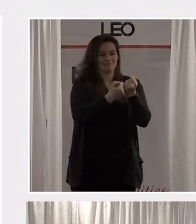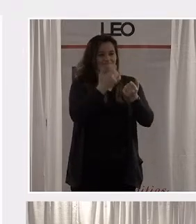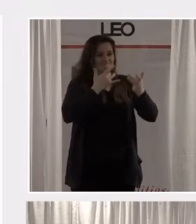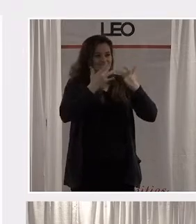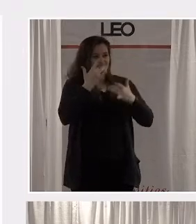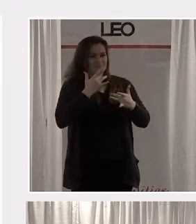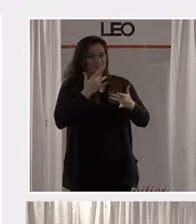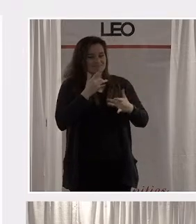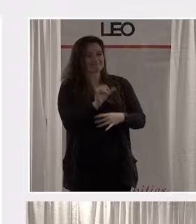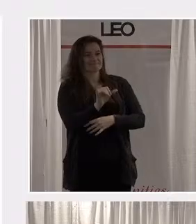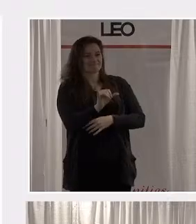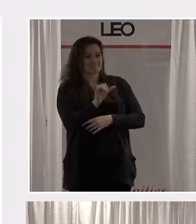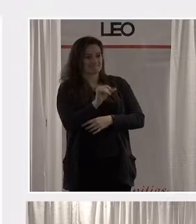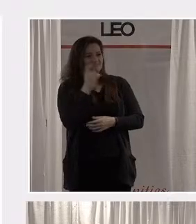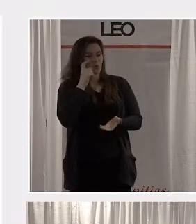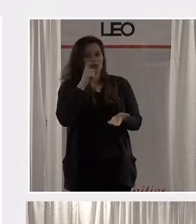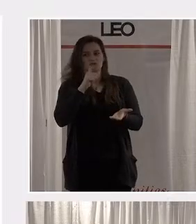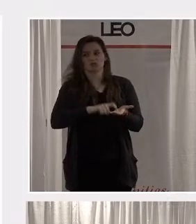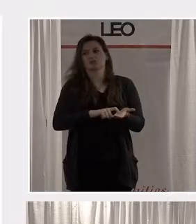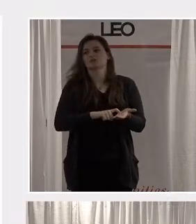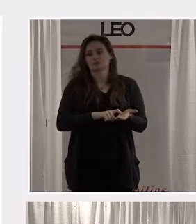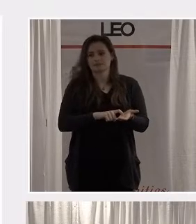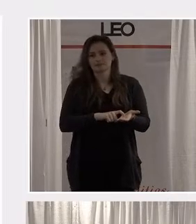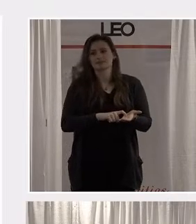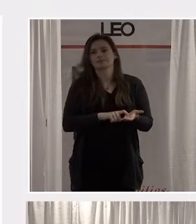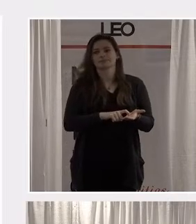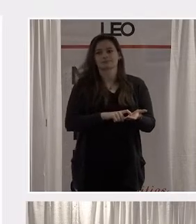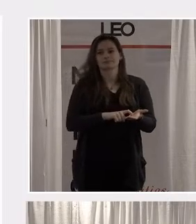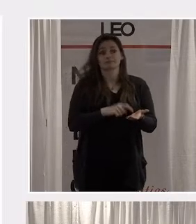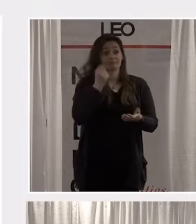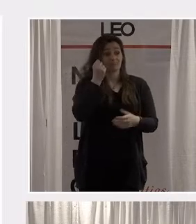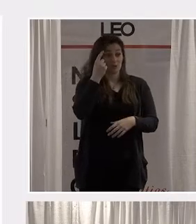NSLEO WILL NOT UNDER ANY CIRCUMSTANCES